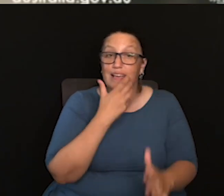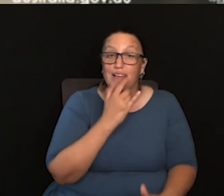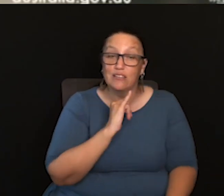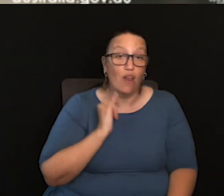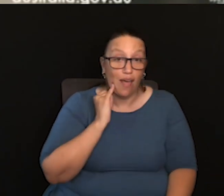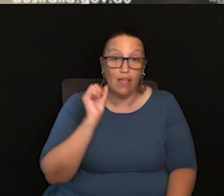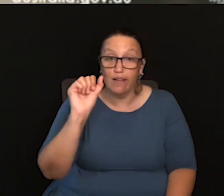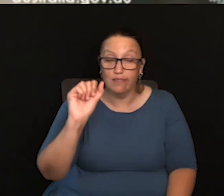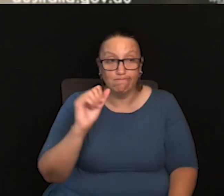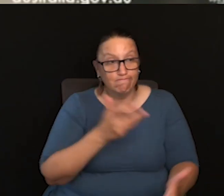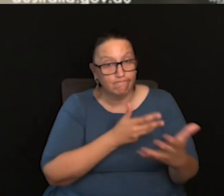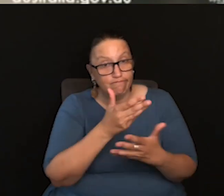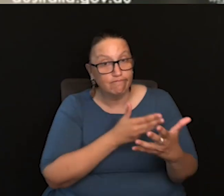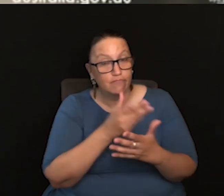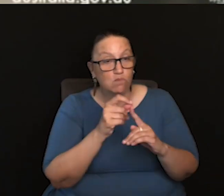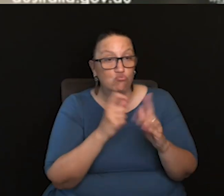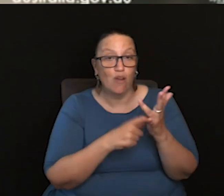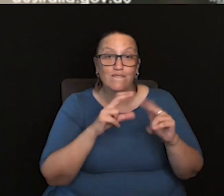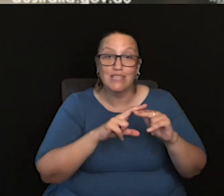with our purchasing and acquisition,